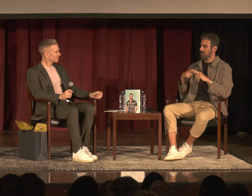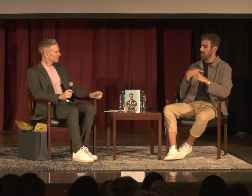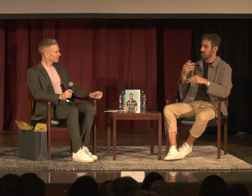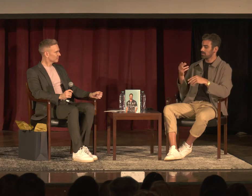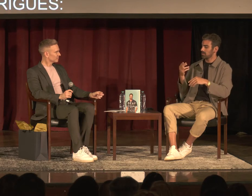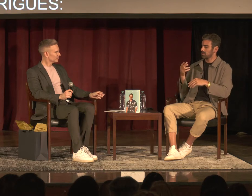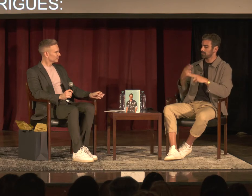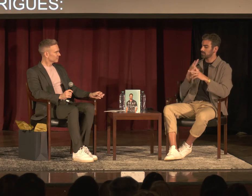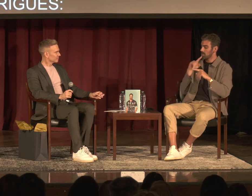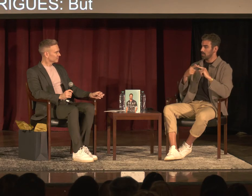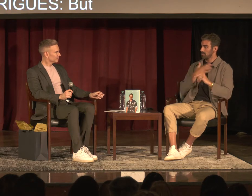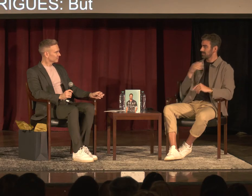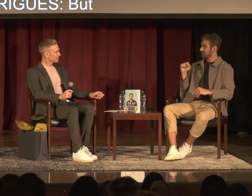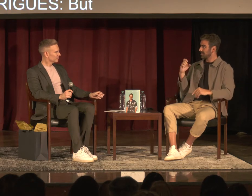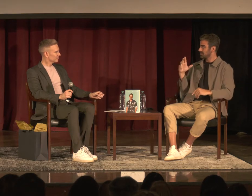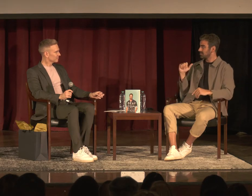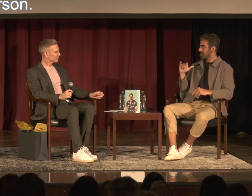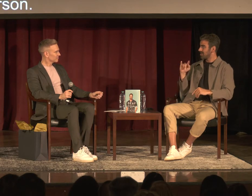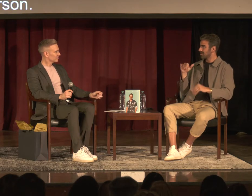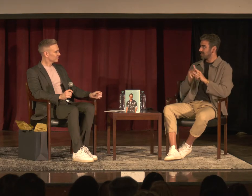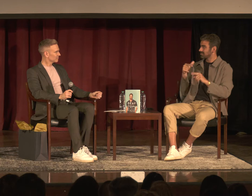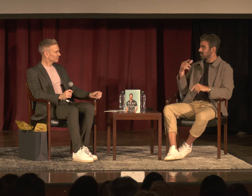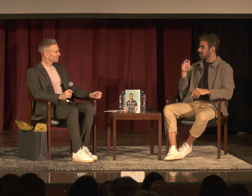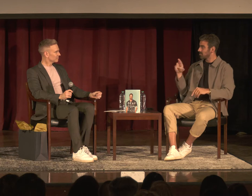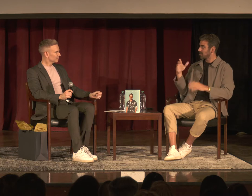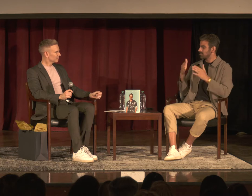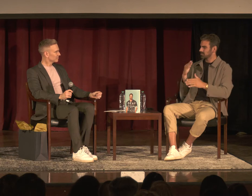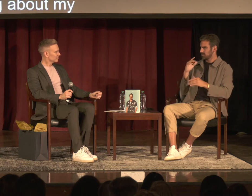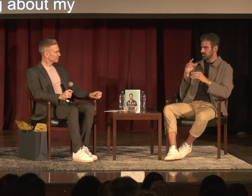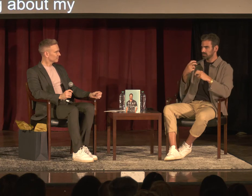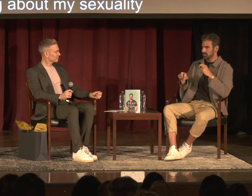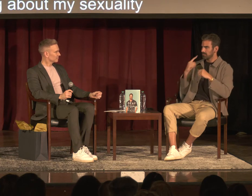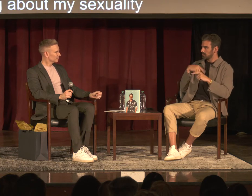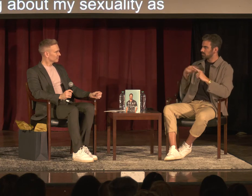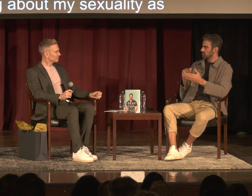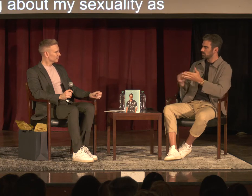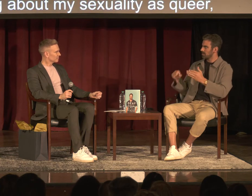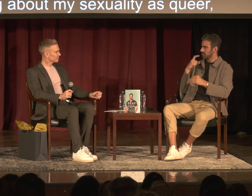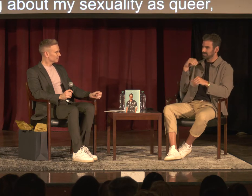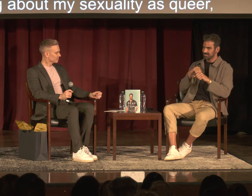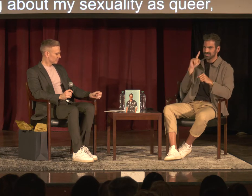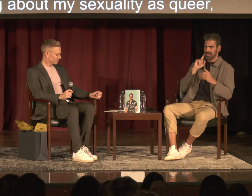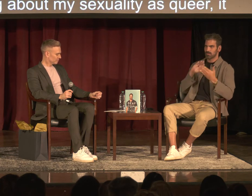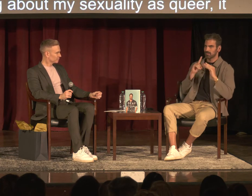But as well when talking about my sexuality as Queer, it was really tough for me to put